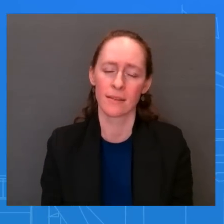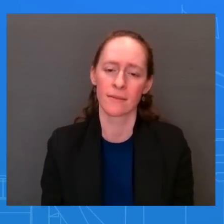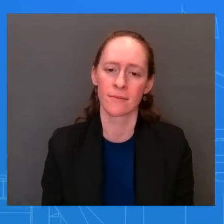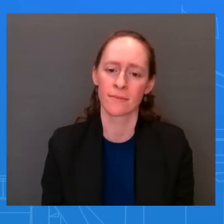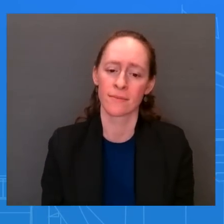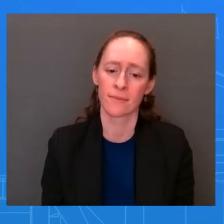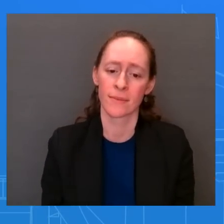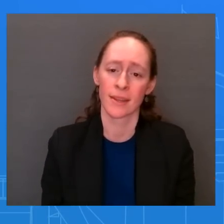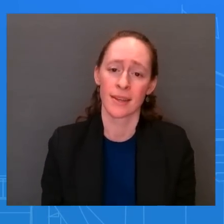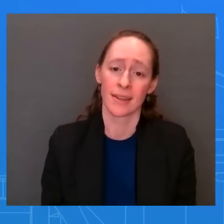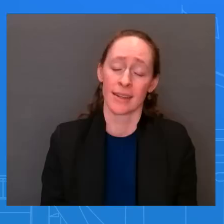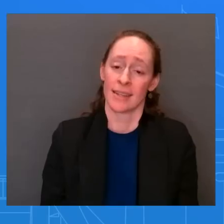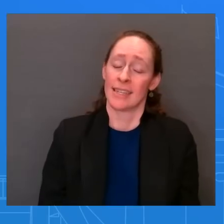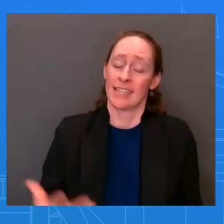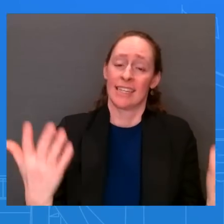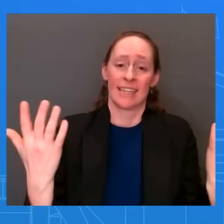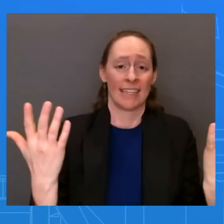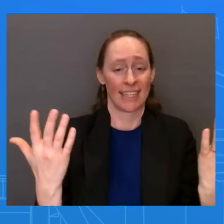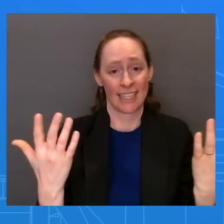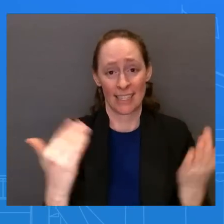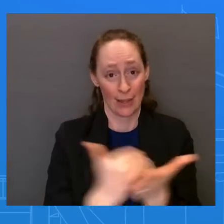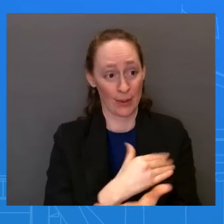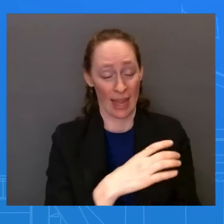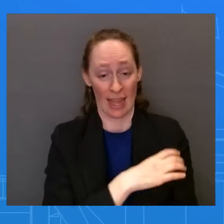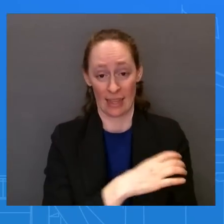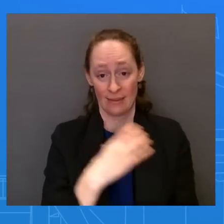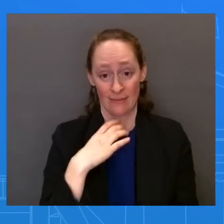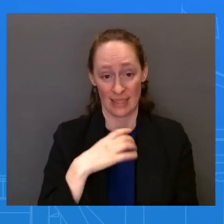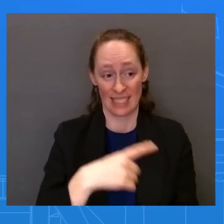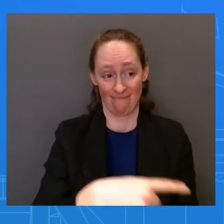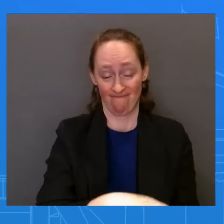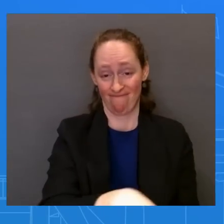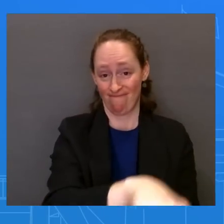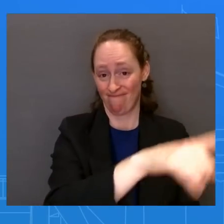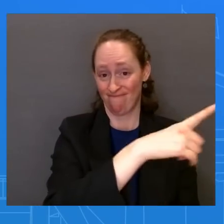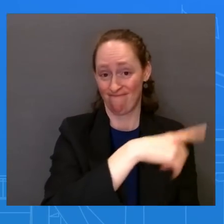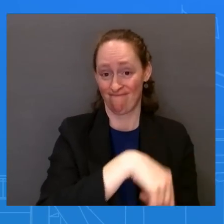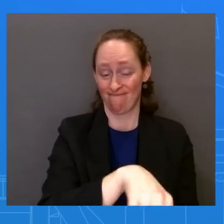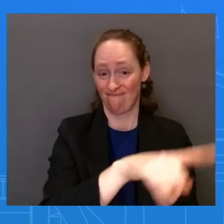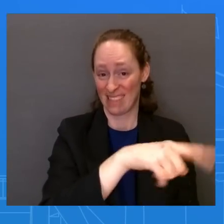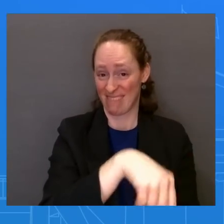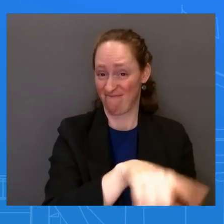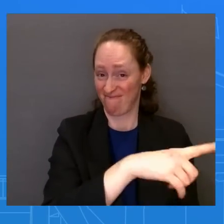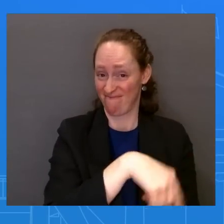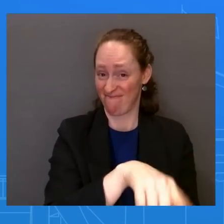It is up to -- it is up to the Republican Conference, who have to decide what they owe the American people.